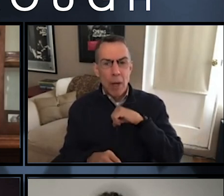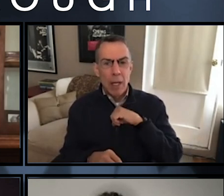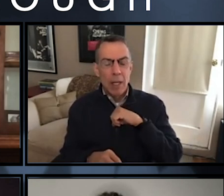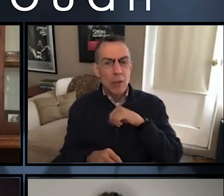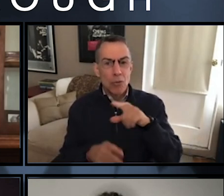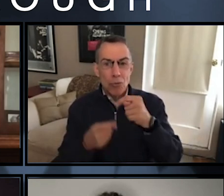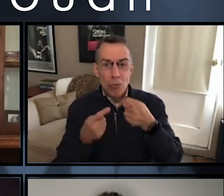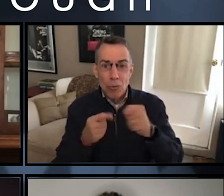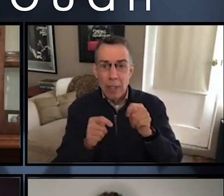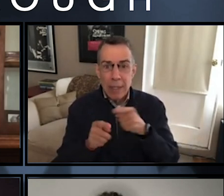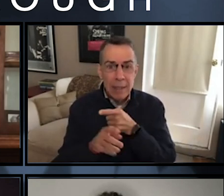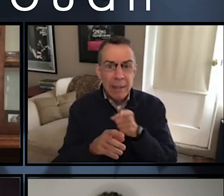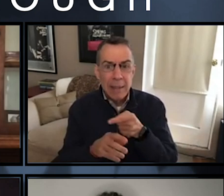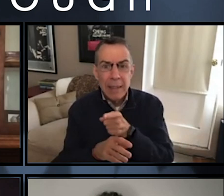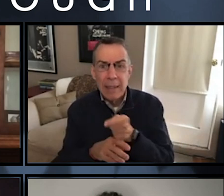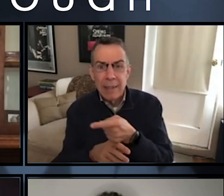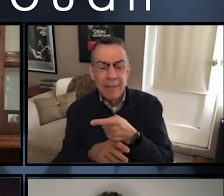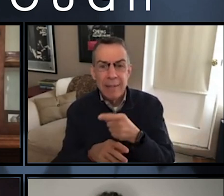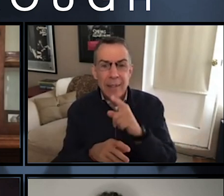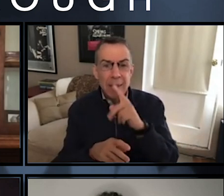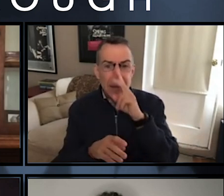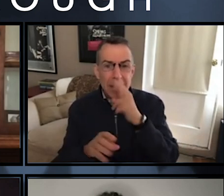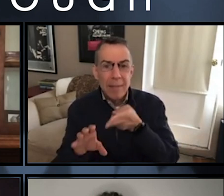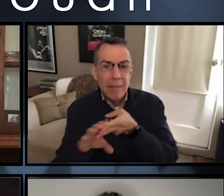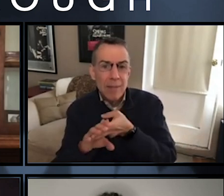find your way. You're trying to find a place to sleep for that night. And then